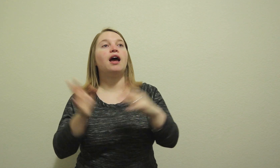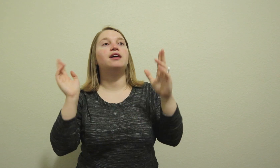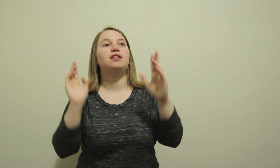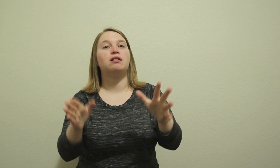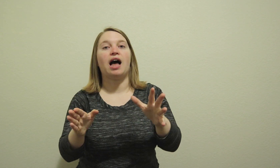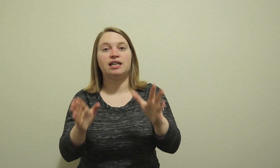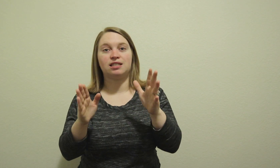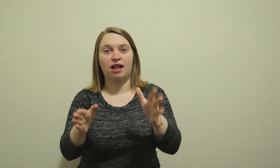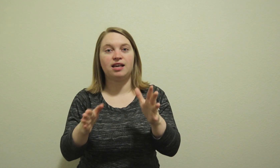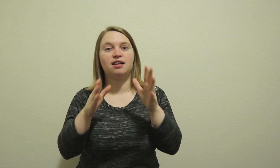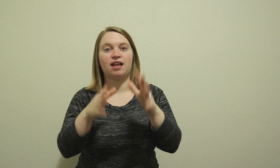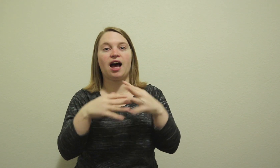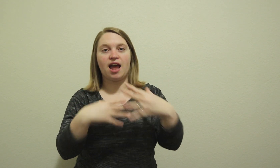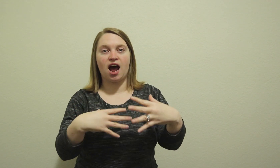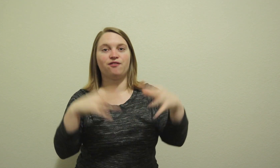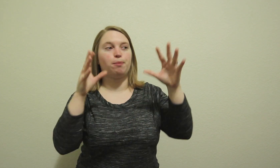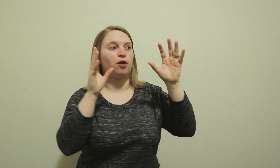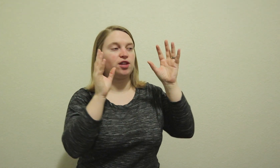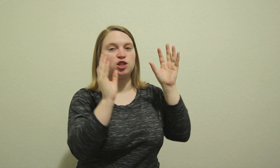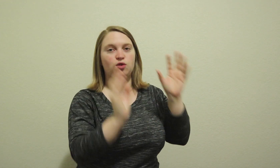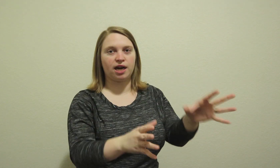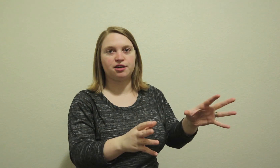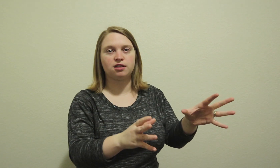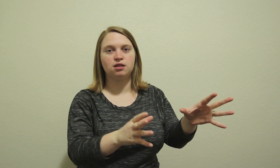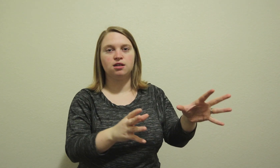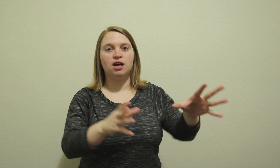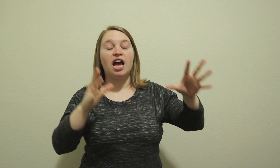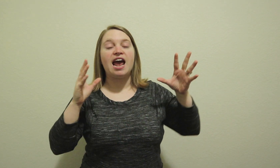and the last like I have about this grinder